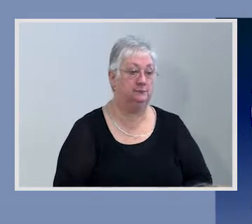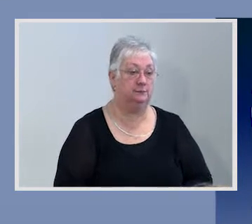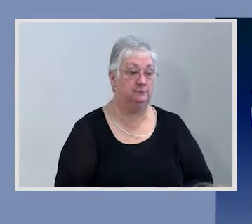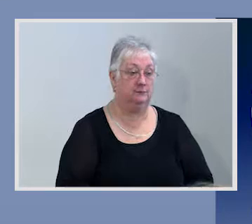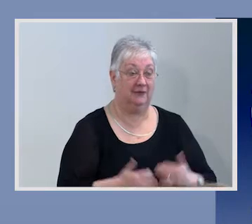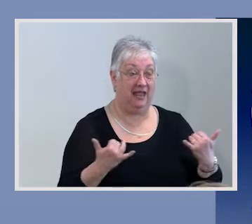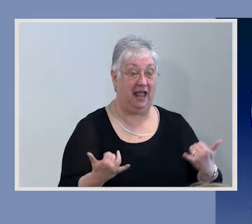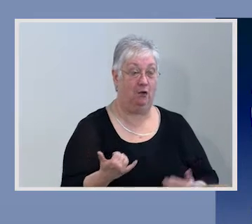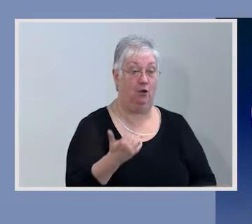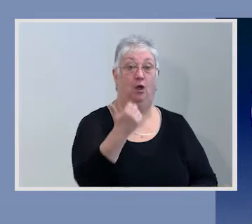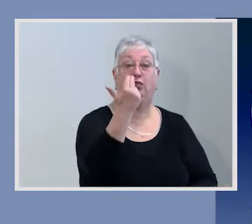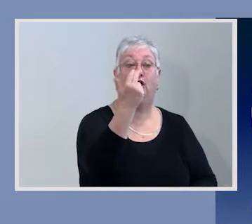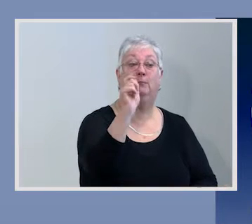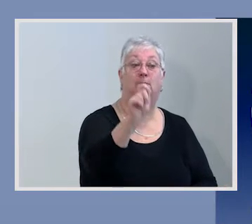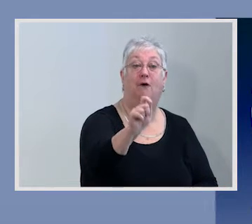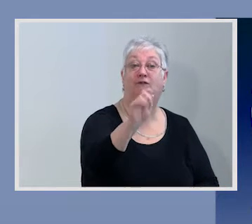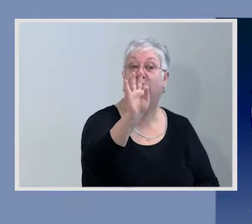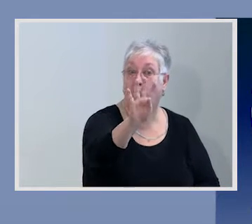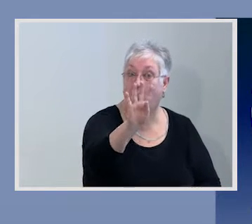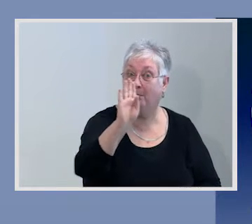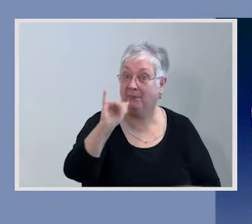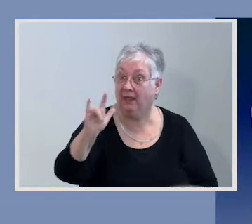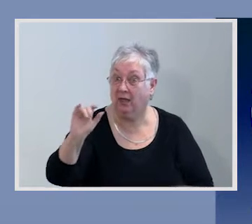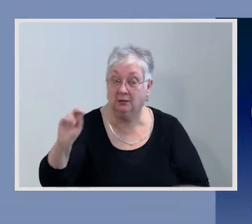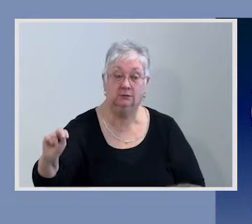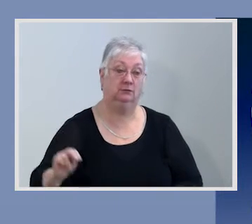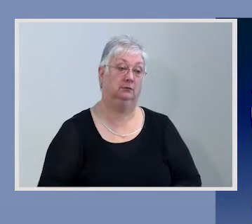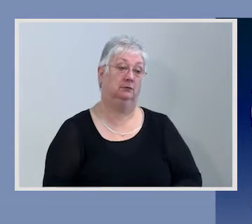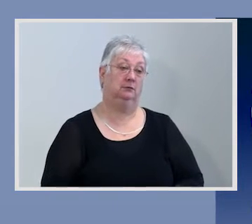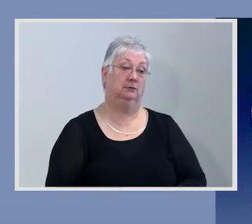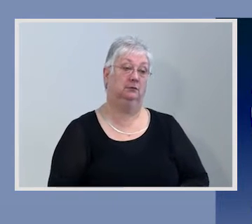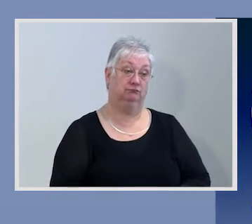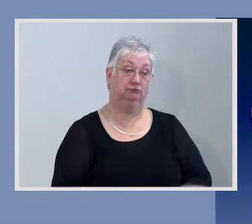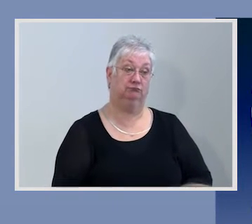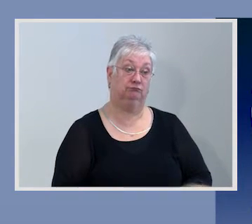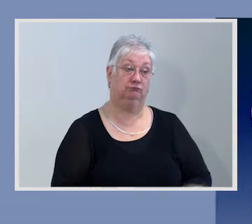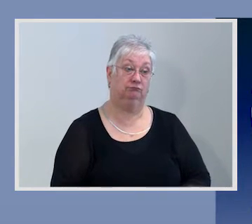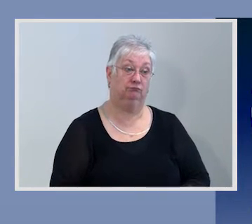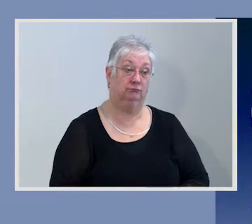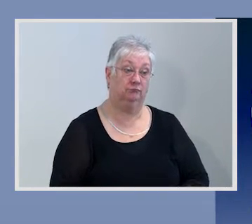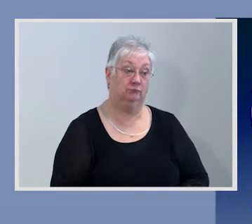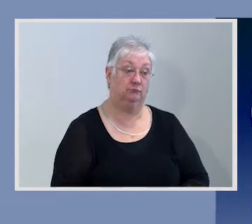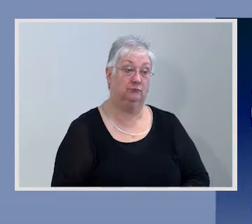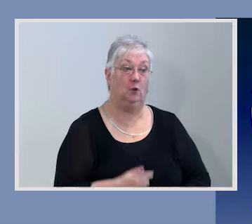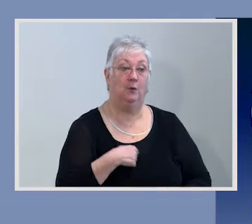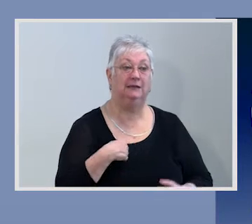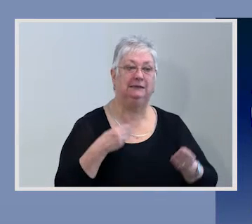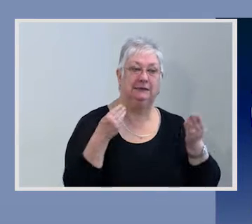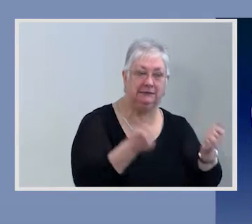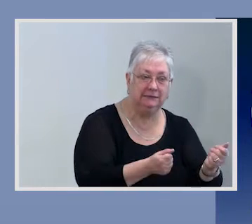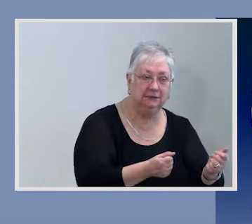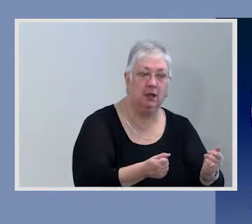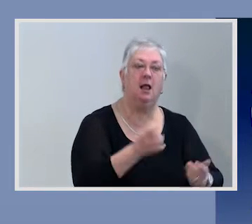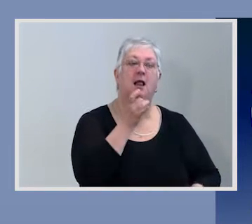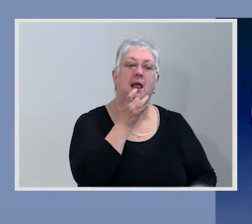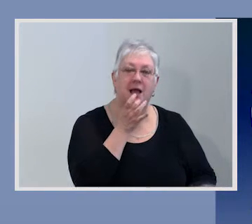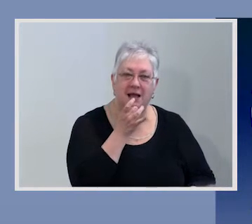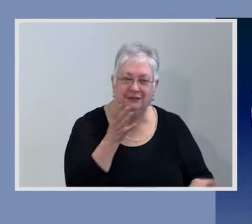THE OPERATING BUDGET IS HOW WE SPEND DOLLARS EVERY DAY. IT'S WHAT PAYS TO KEEP THE LIGHTS ON HERE AND PAYS FOR MY SALARY. IT PAYS FOR ALL THE PROGRAMS